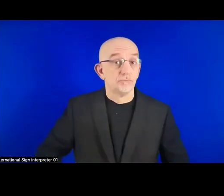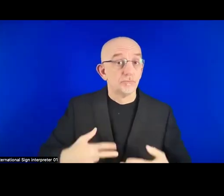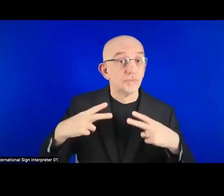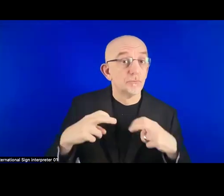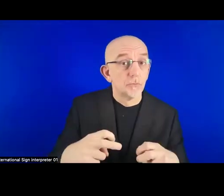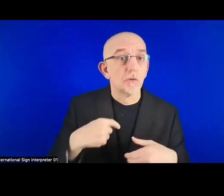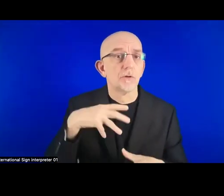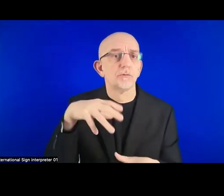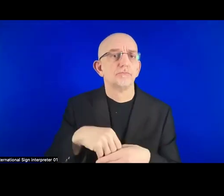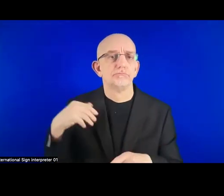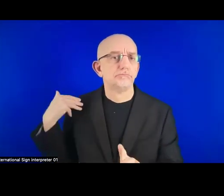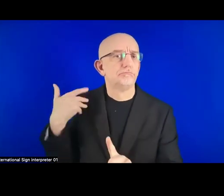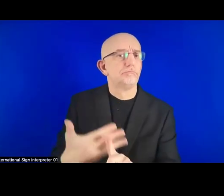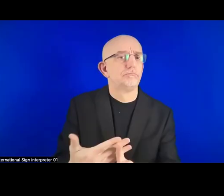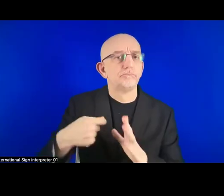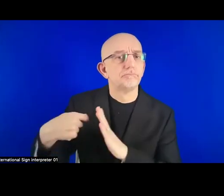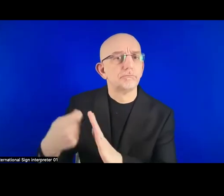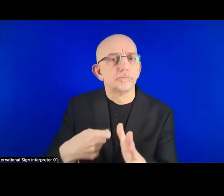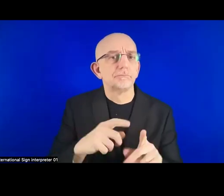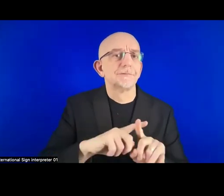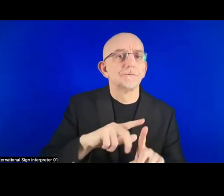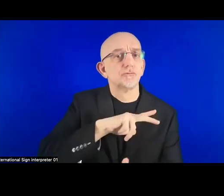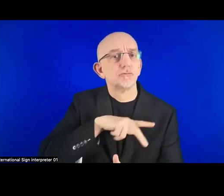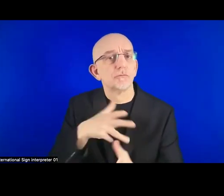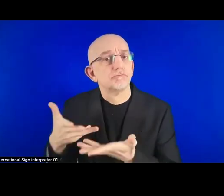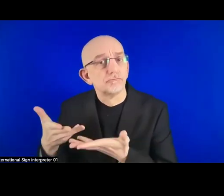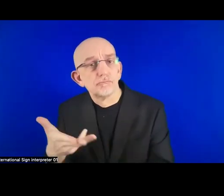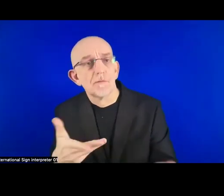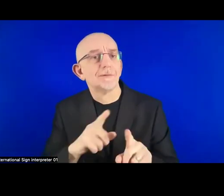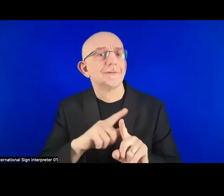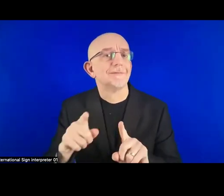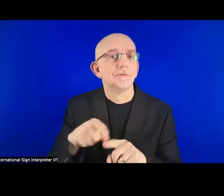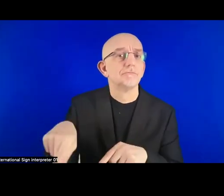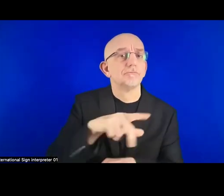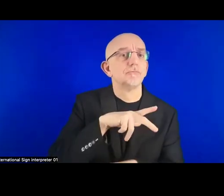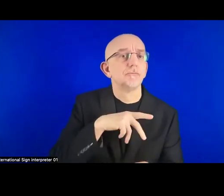international human rights frameworks and its effect on disability policy. So across